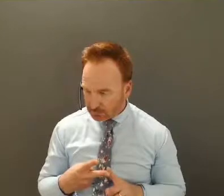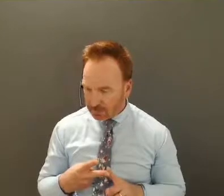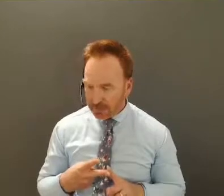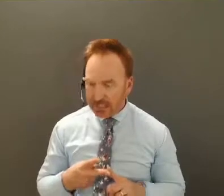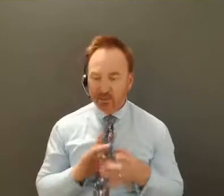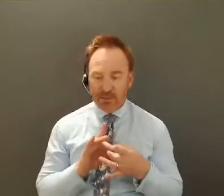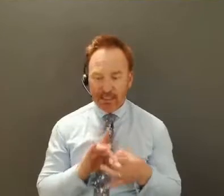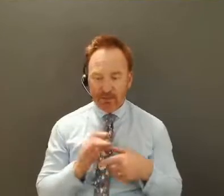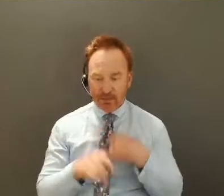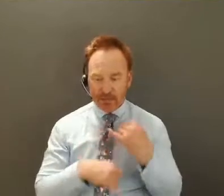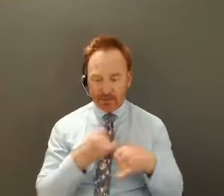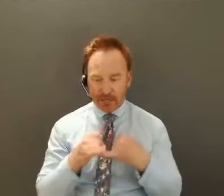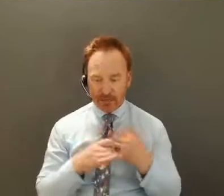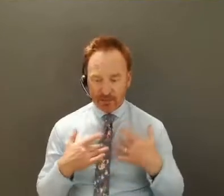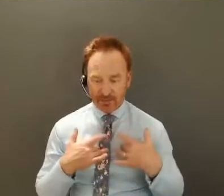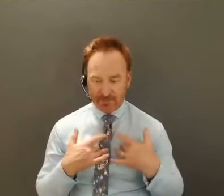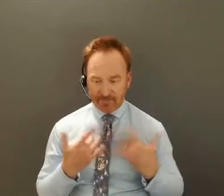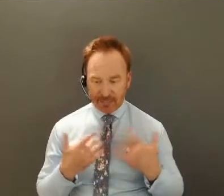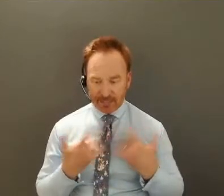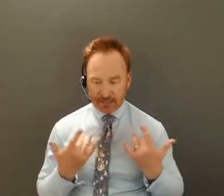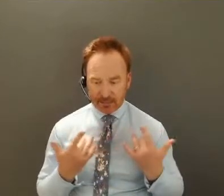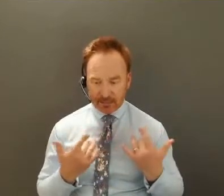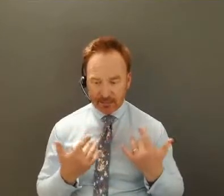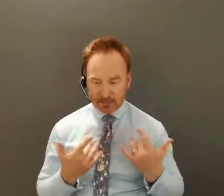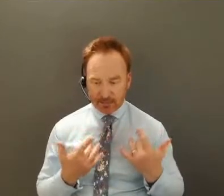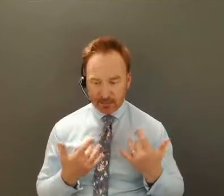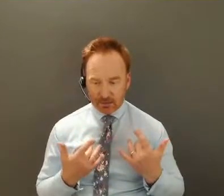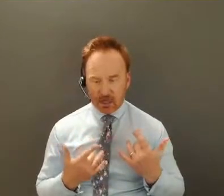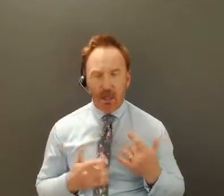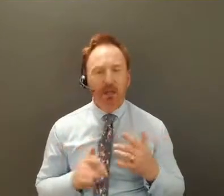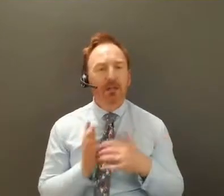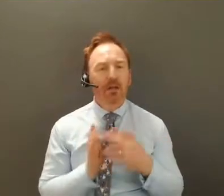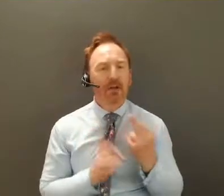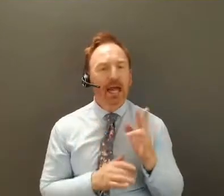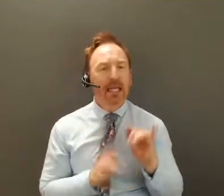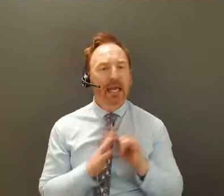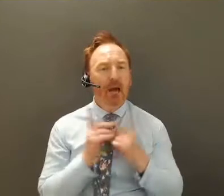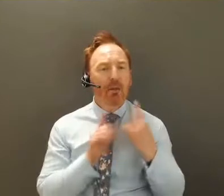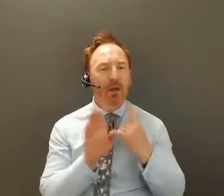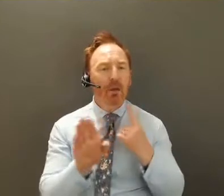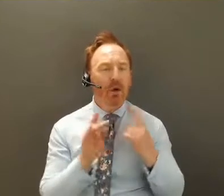about this coming fall when international students will be